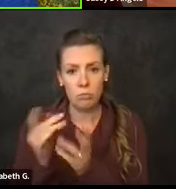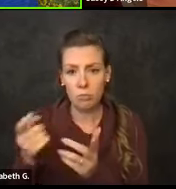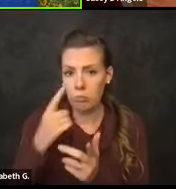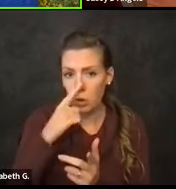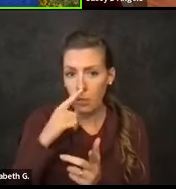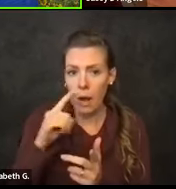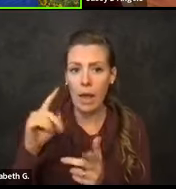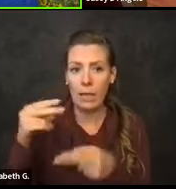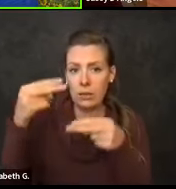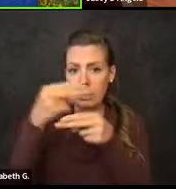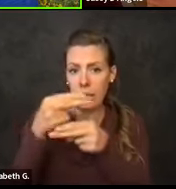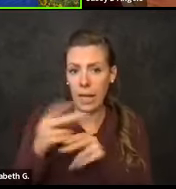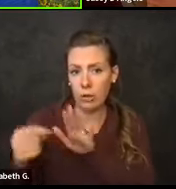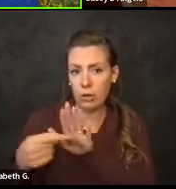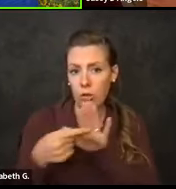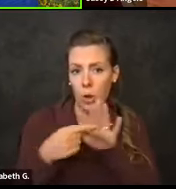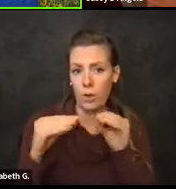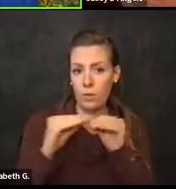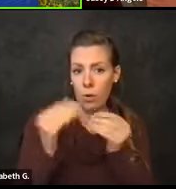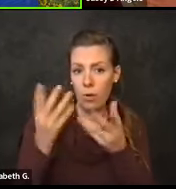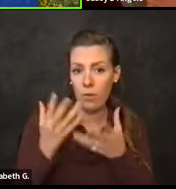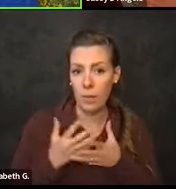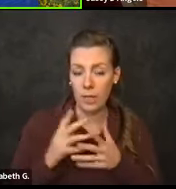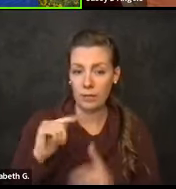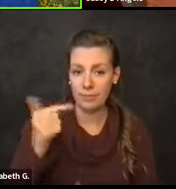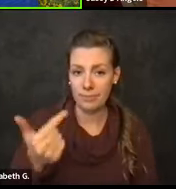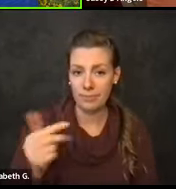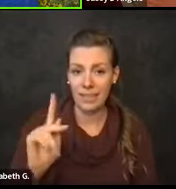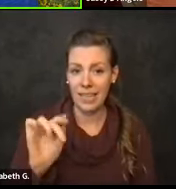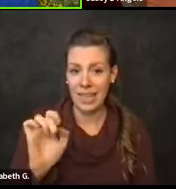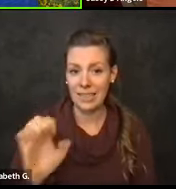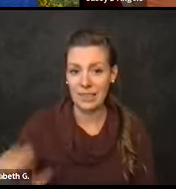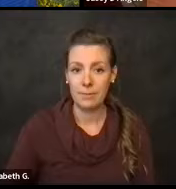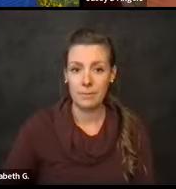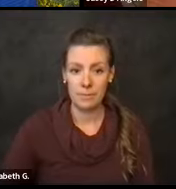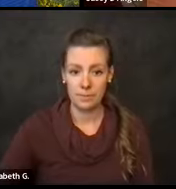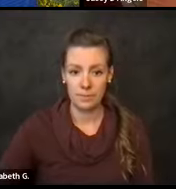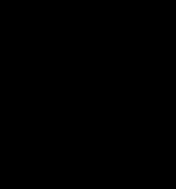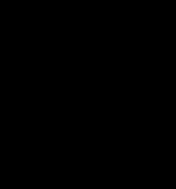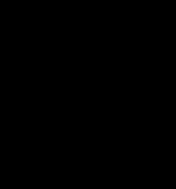So, Kate, you want to take it from here. Thank you, Paul.